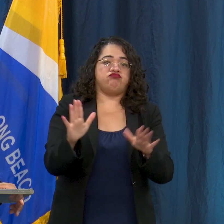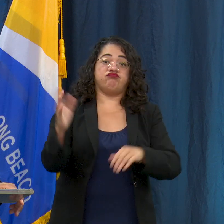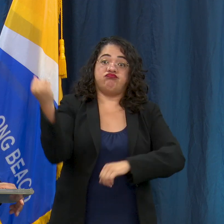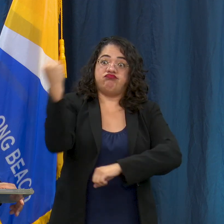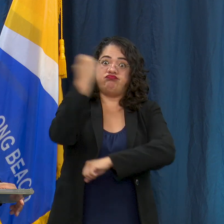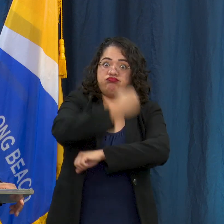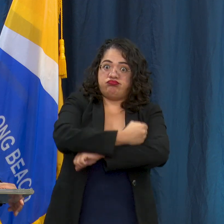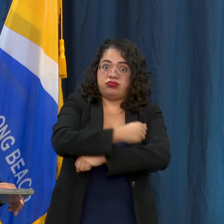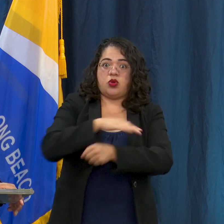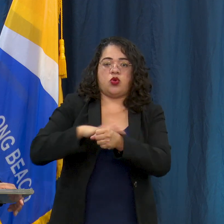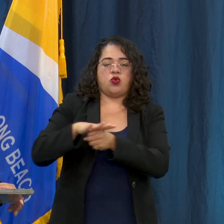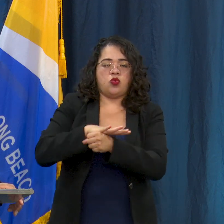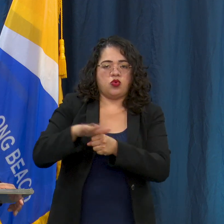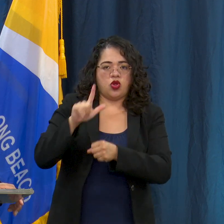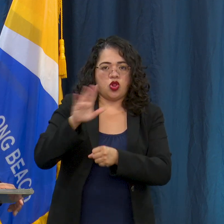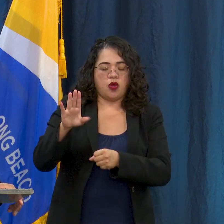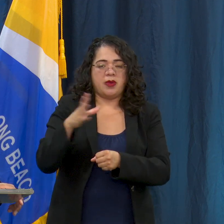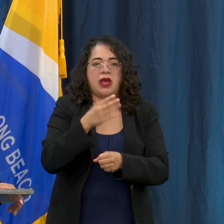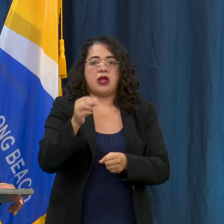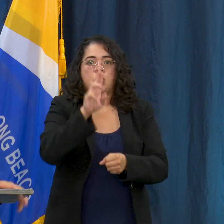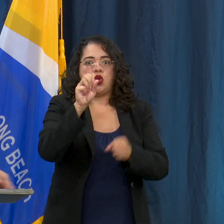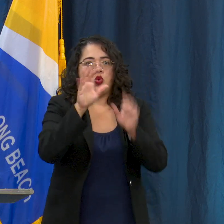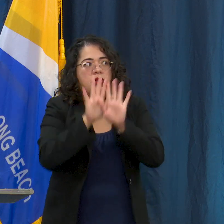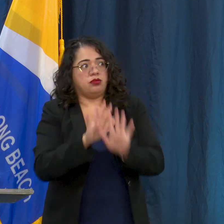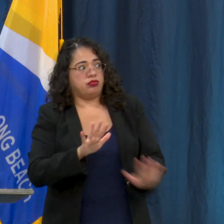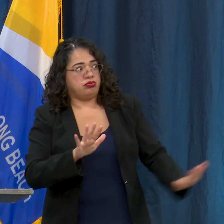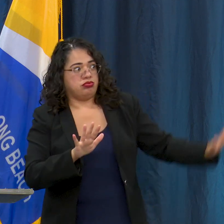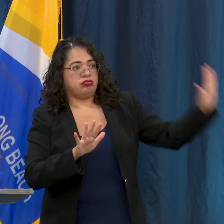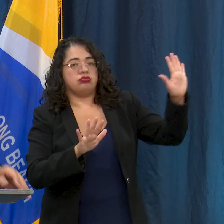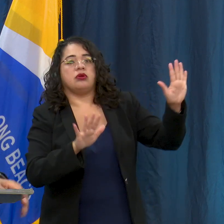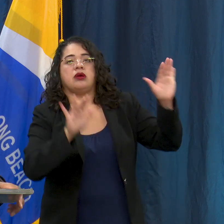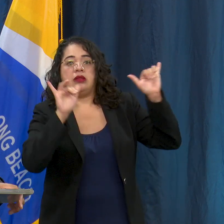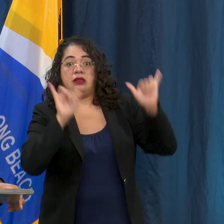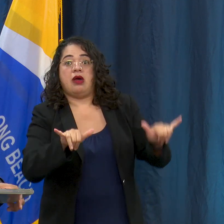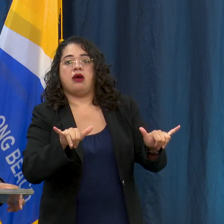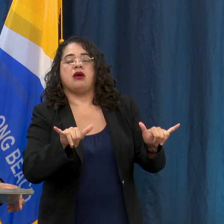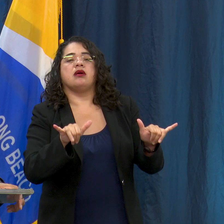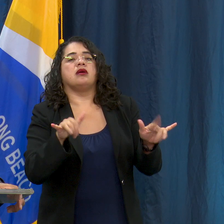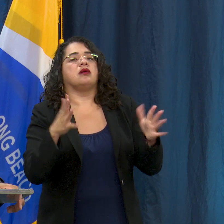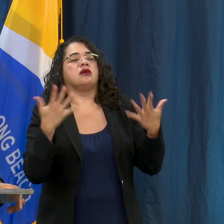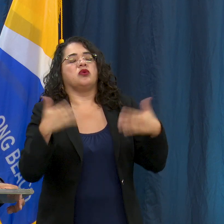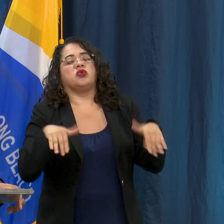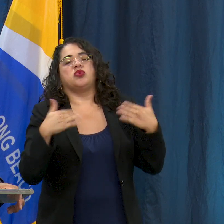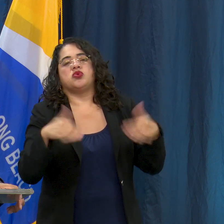across the country was also a significant economic impact to us as a